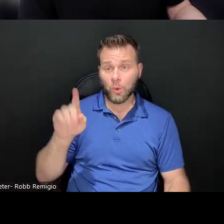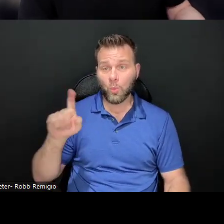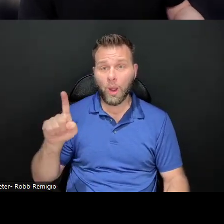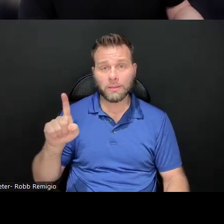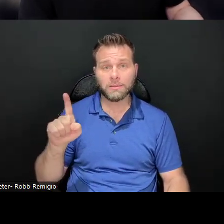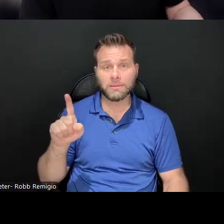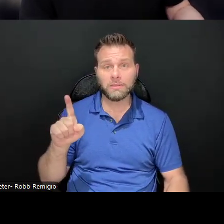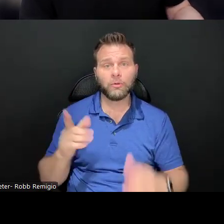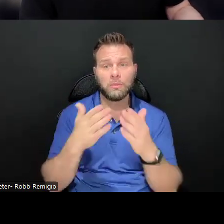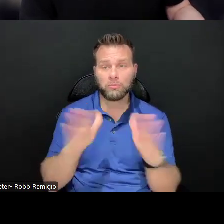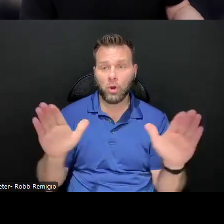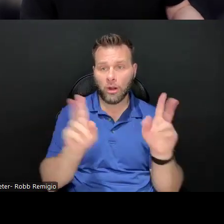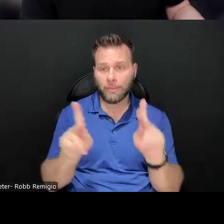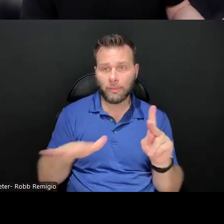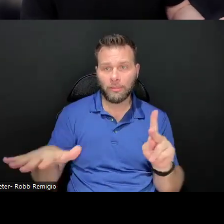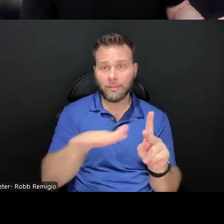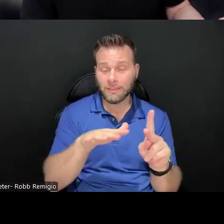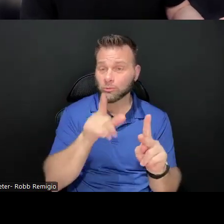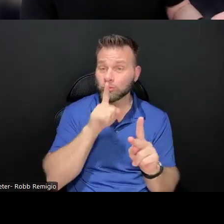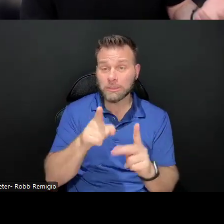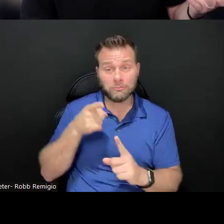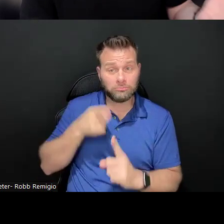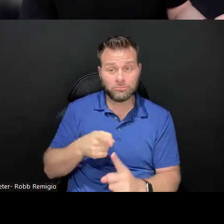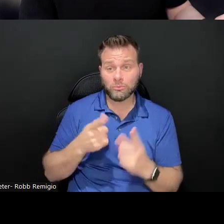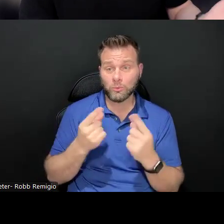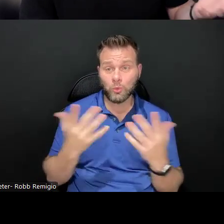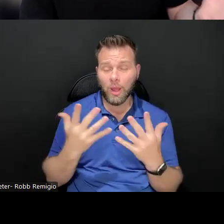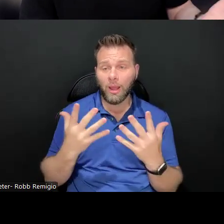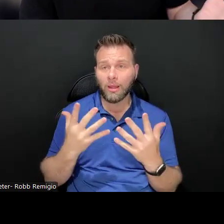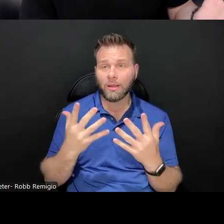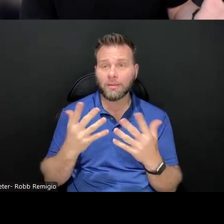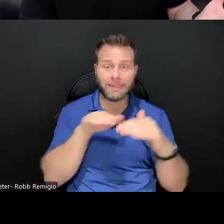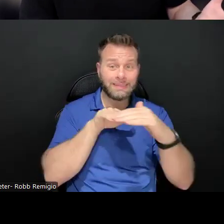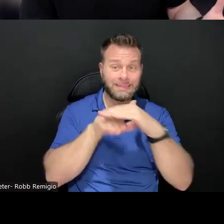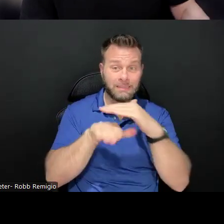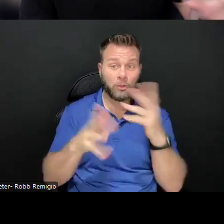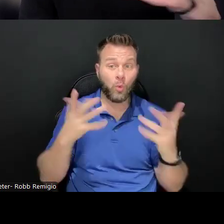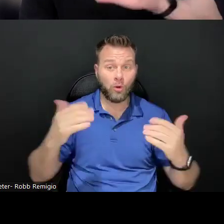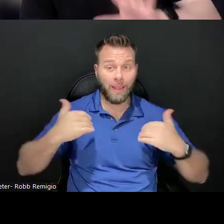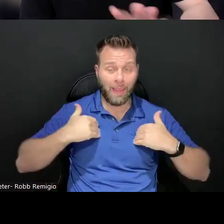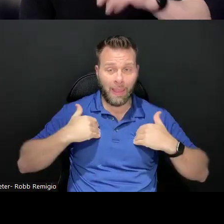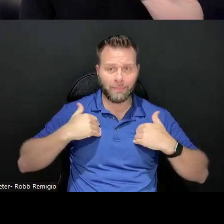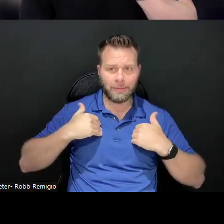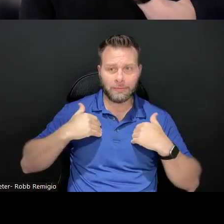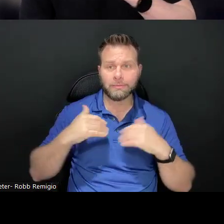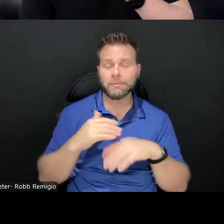one-on-one as you can to a broader audience. It is basically just scaling down the accessibility that you already have.